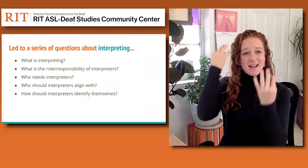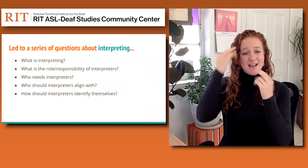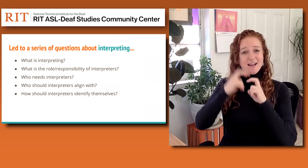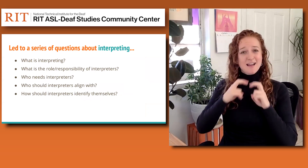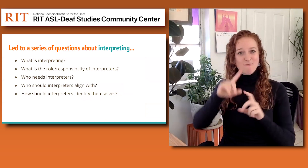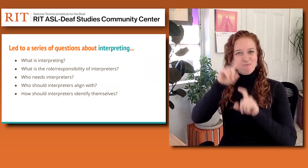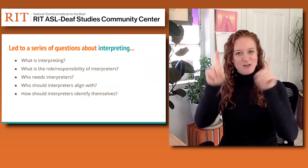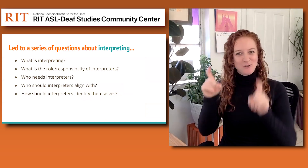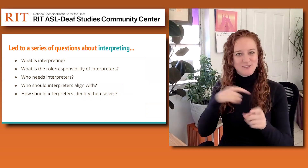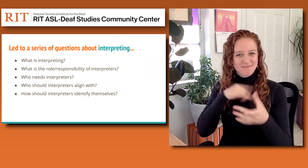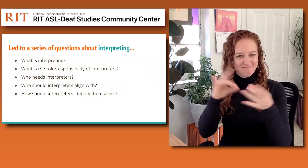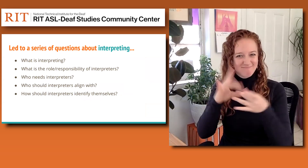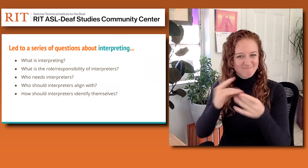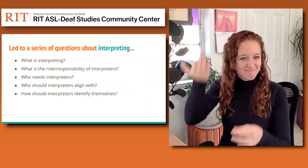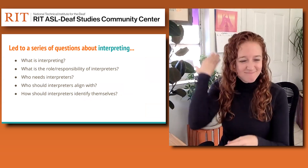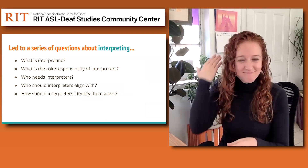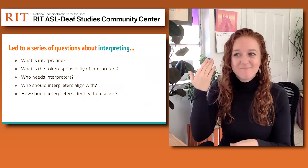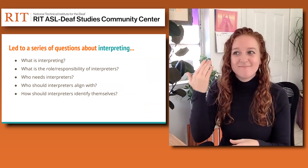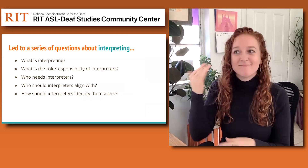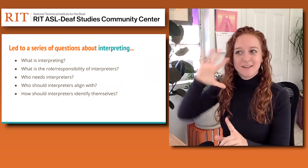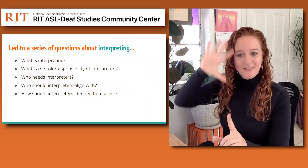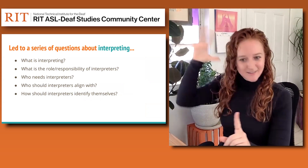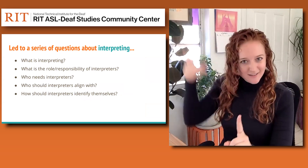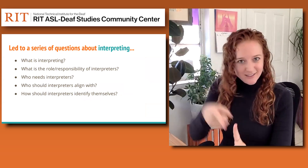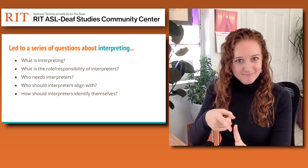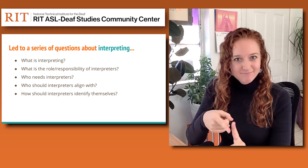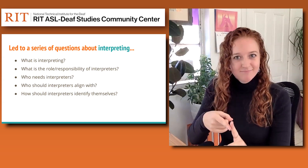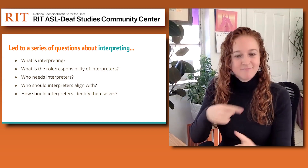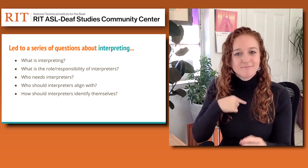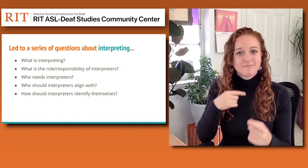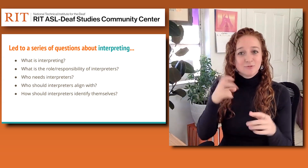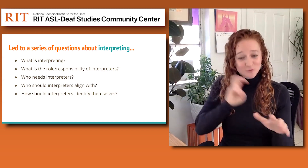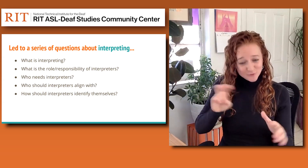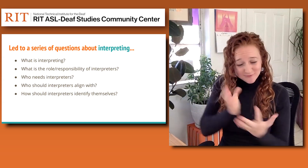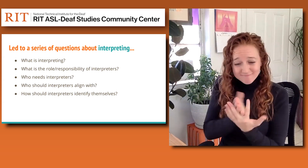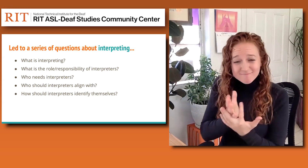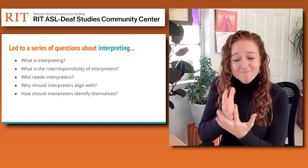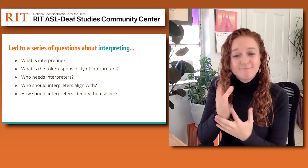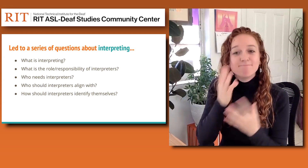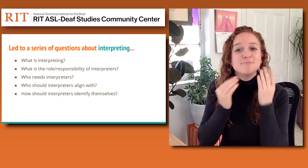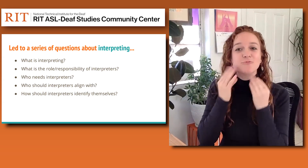Coming full-circle again, my journey and this experience